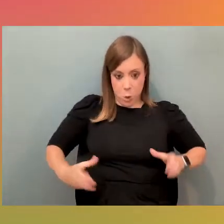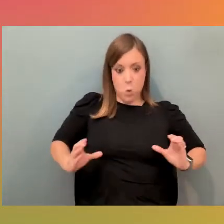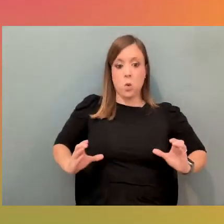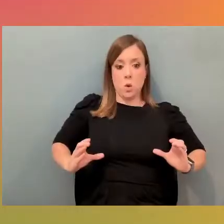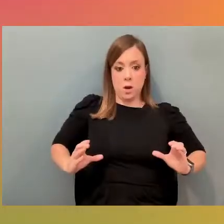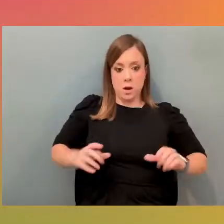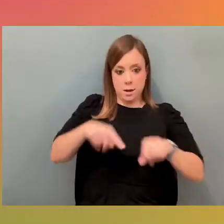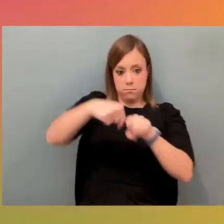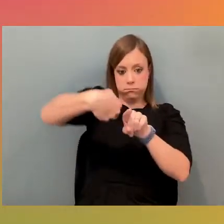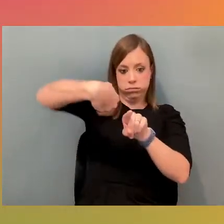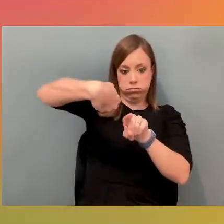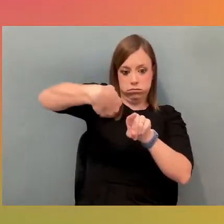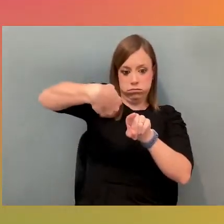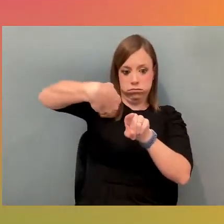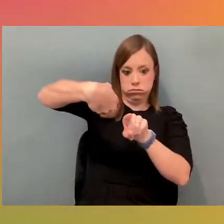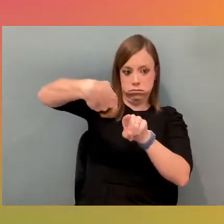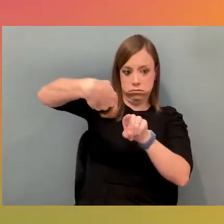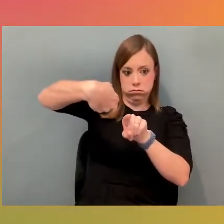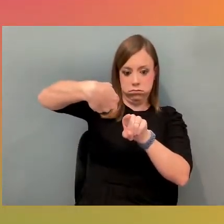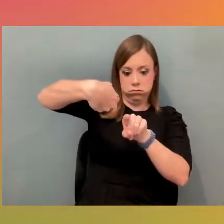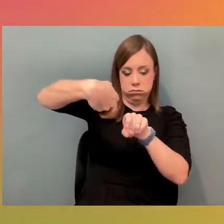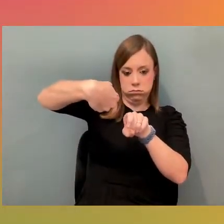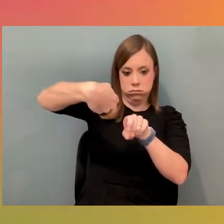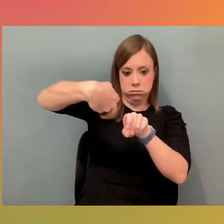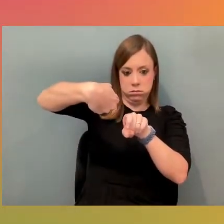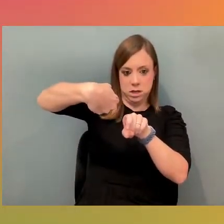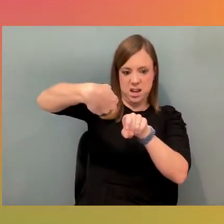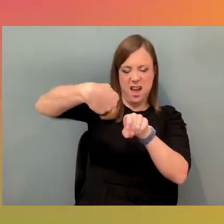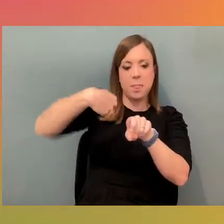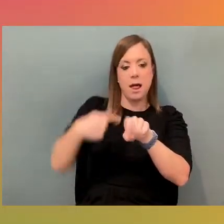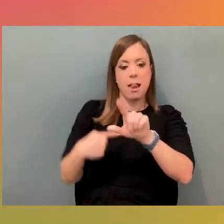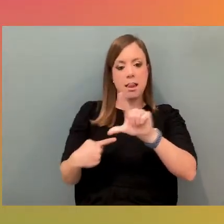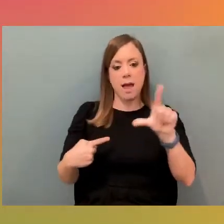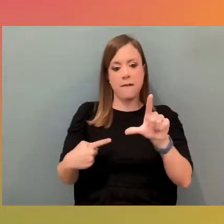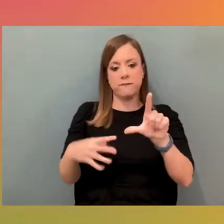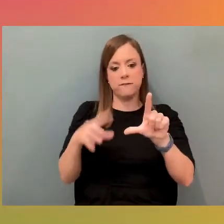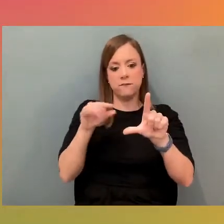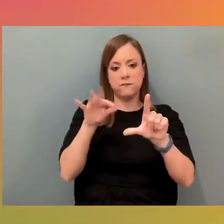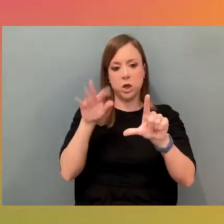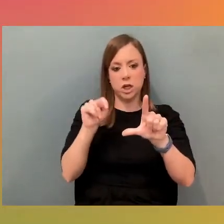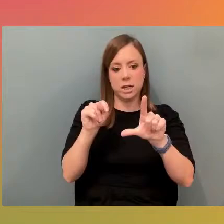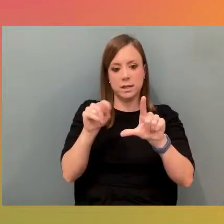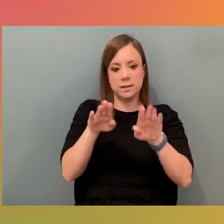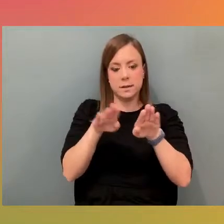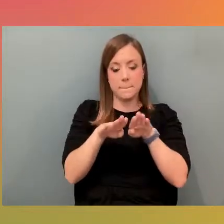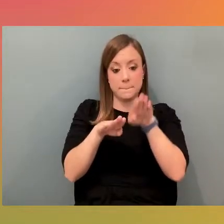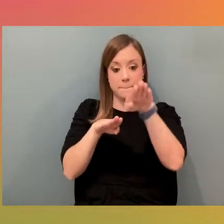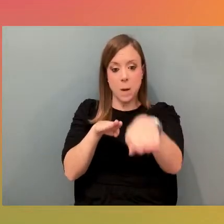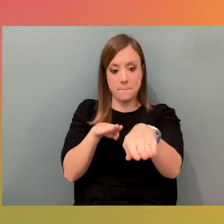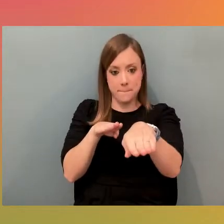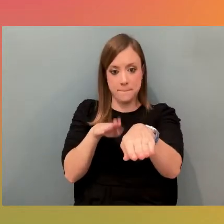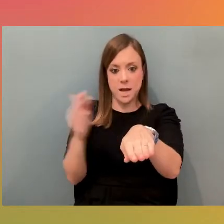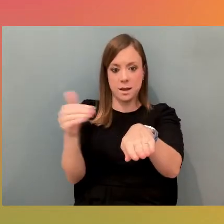HIP IF THAT FEELS GOOD FOR YOU. AND THEN STEP THE LEFT FOOT ALL